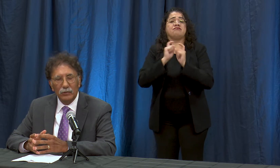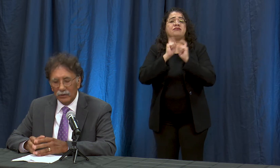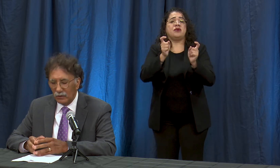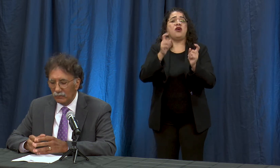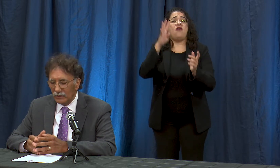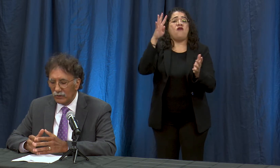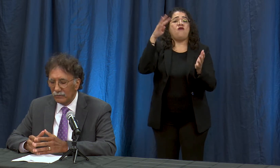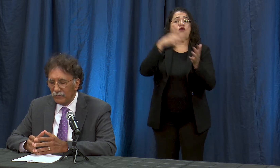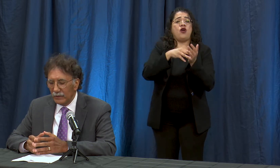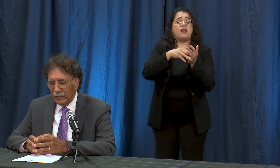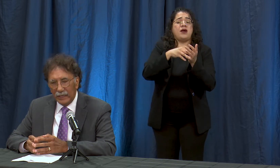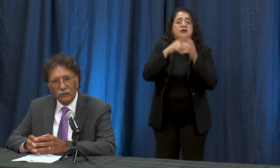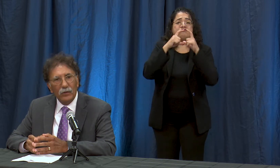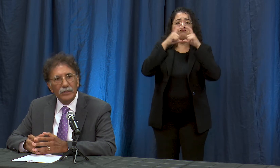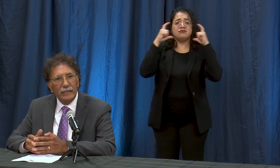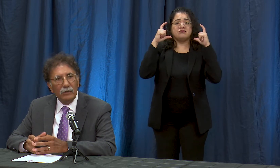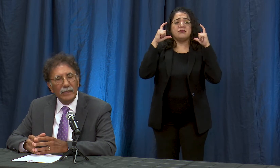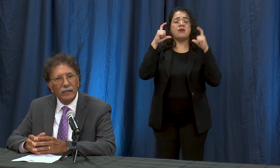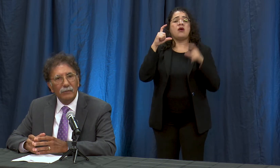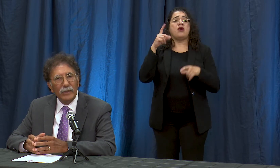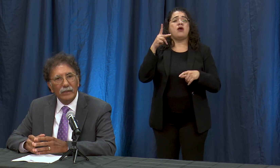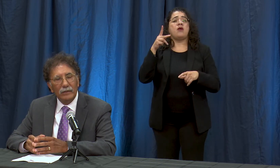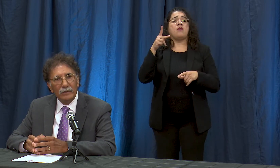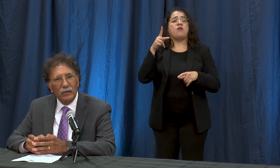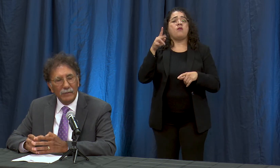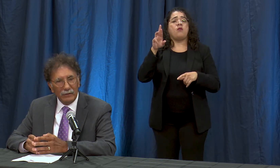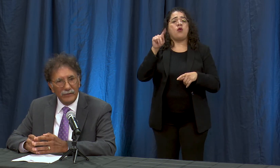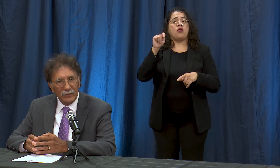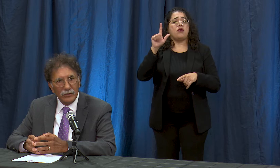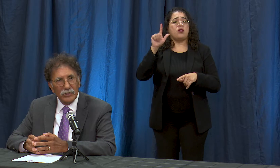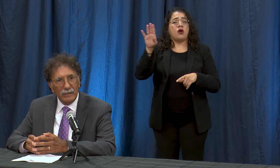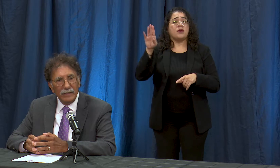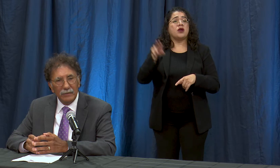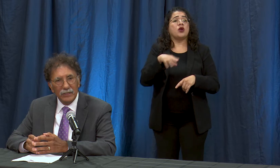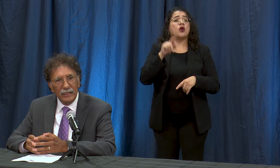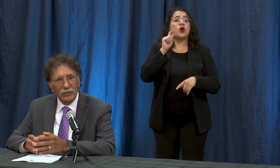Port of Long Beach and of course the crane operator manufacturers GPMC has